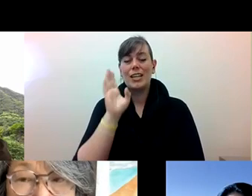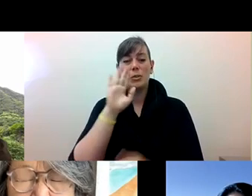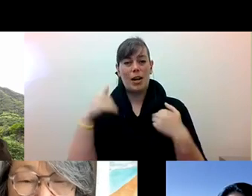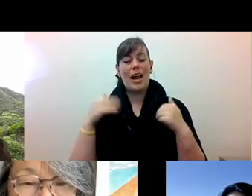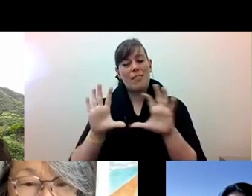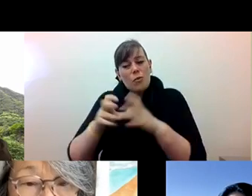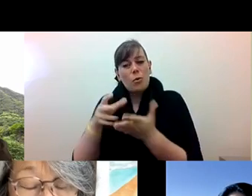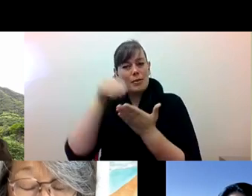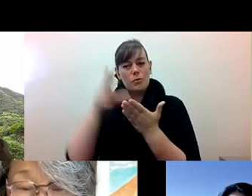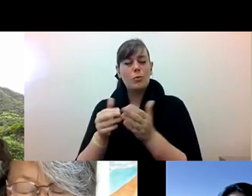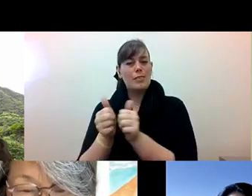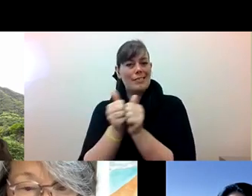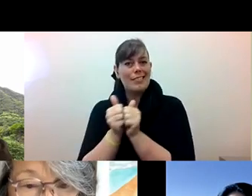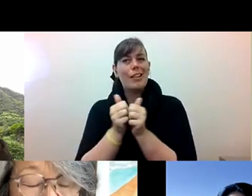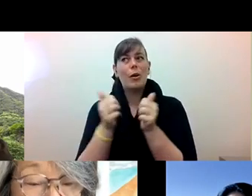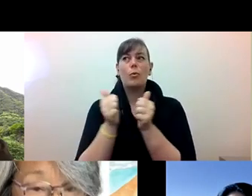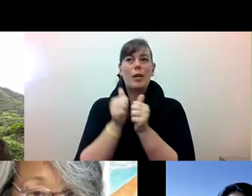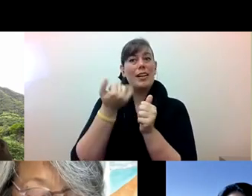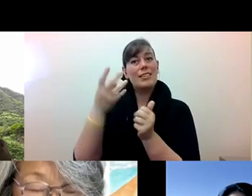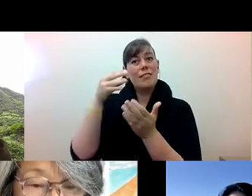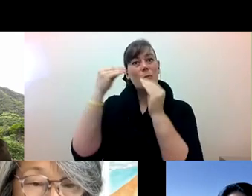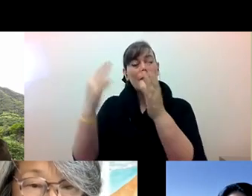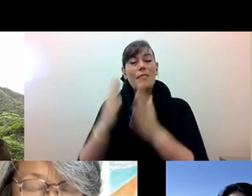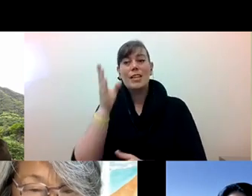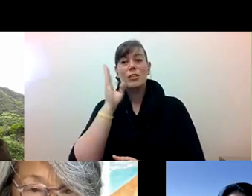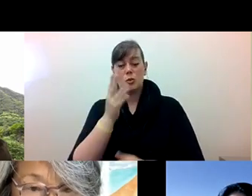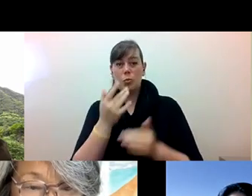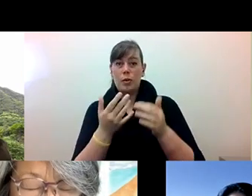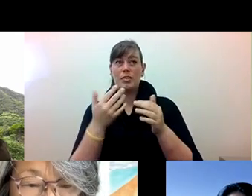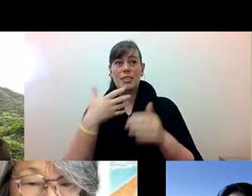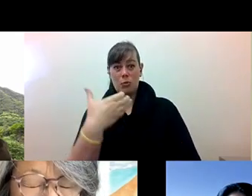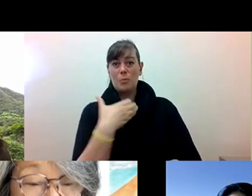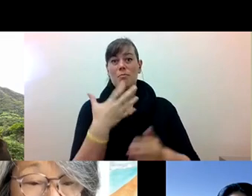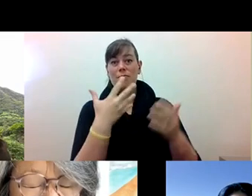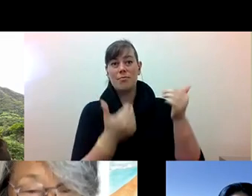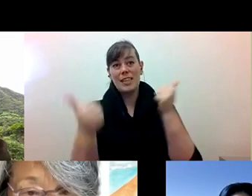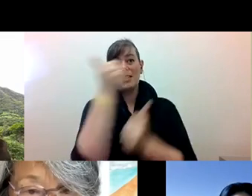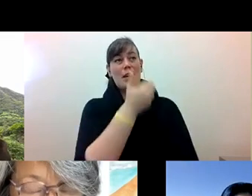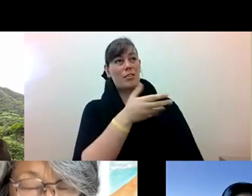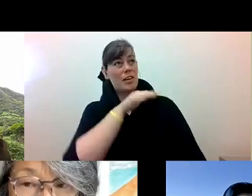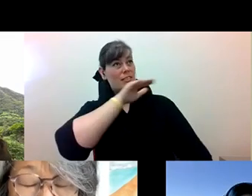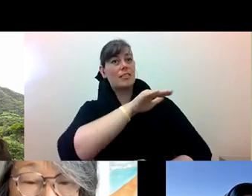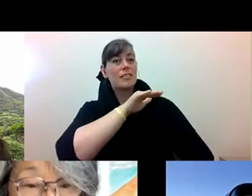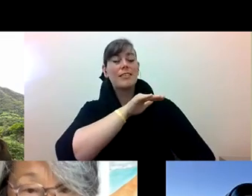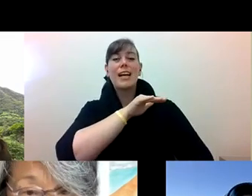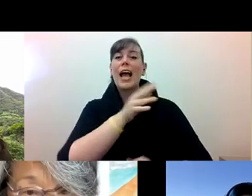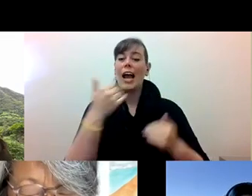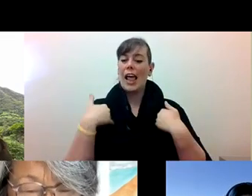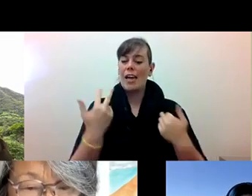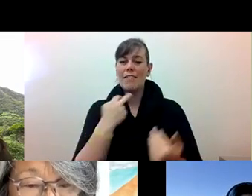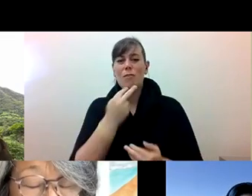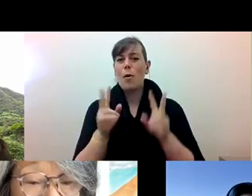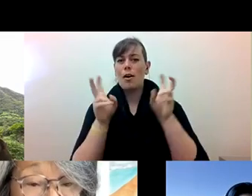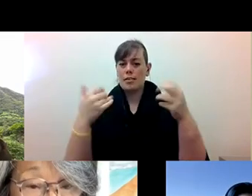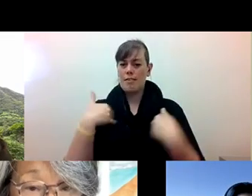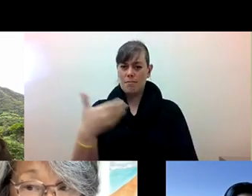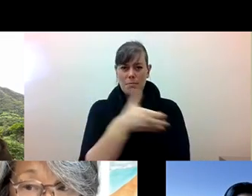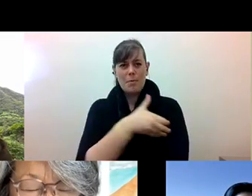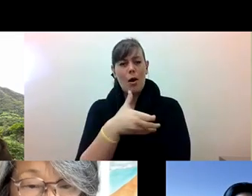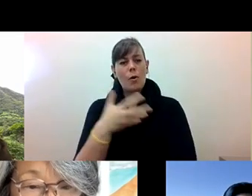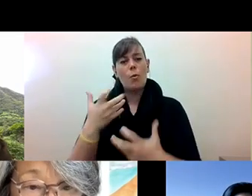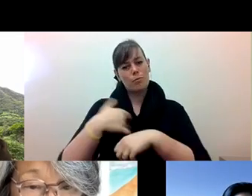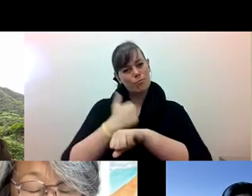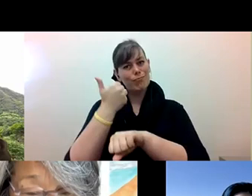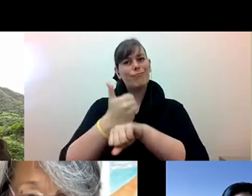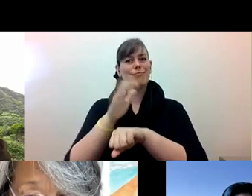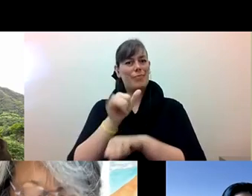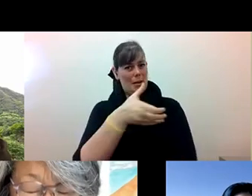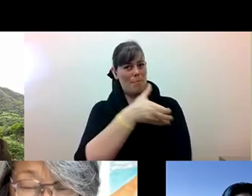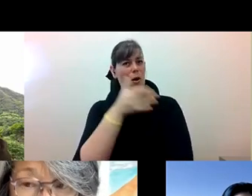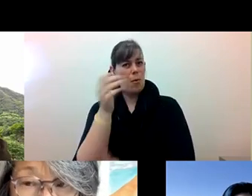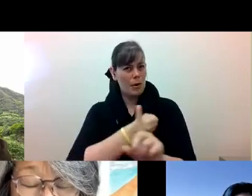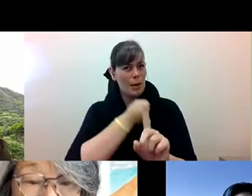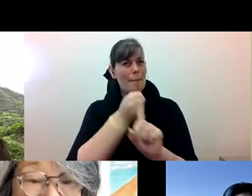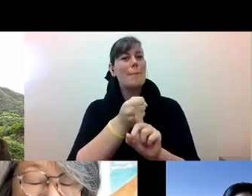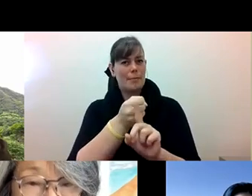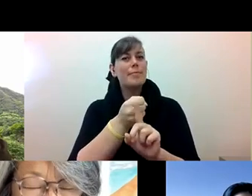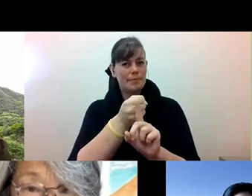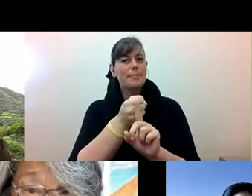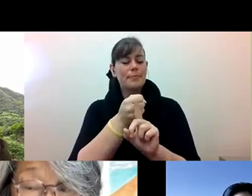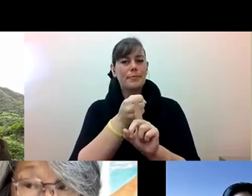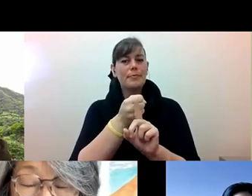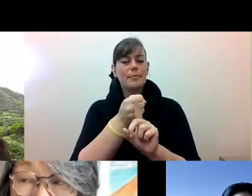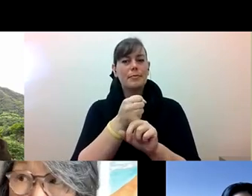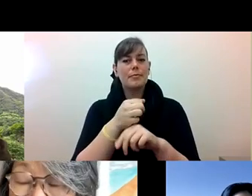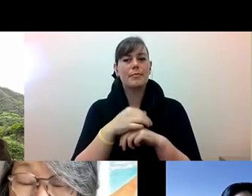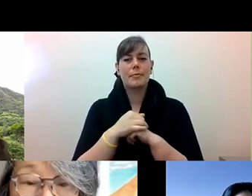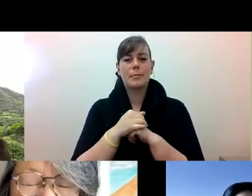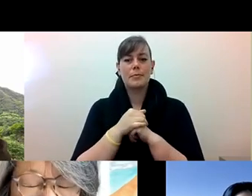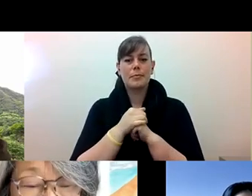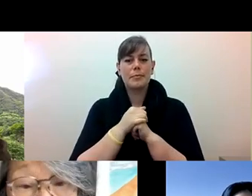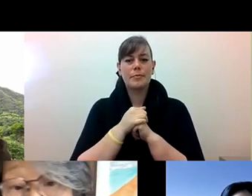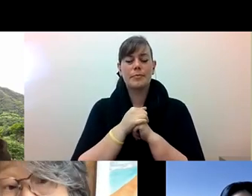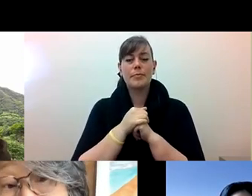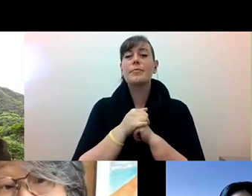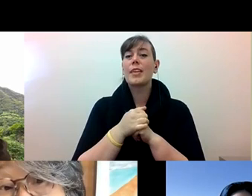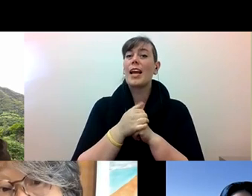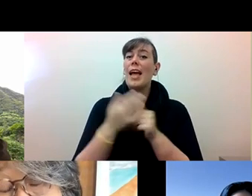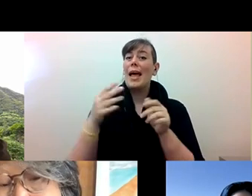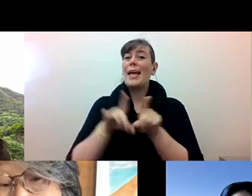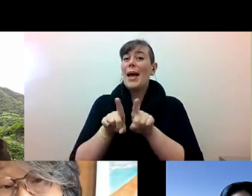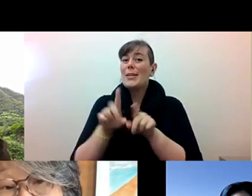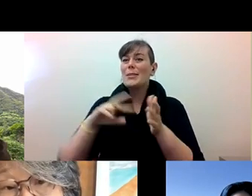pam tau lee: that, together with the with the professors demand from the administration. We would have a voice and power and to create that power to impact in and create these studies, as well as a forum in which we hold the professors accountable